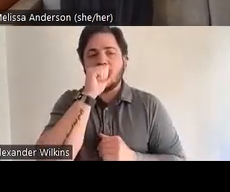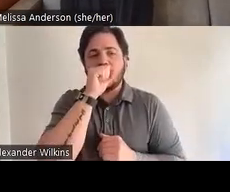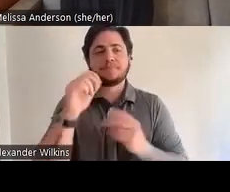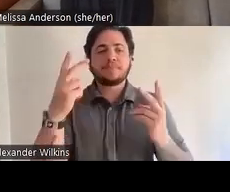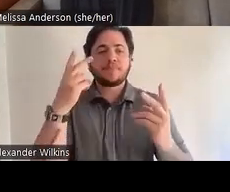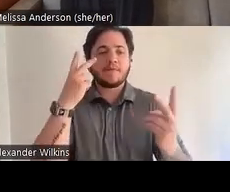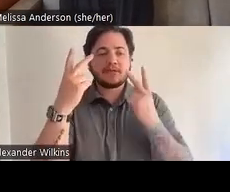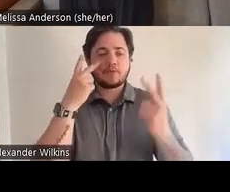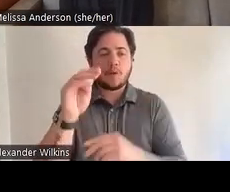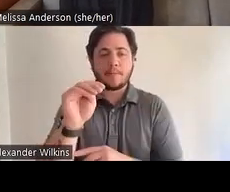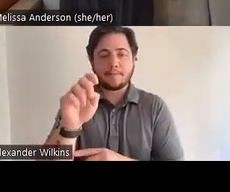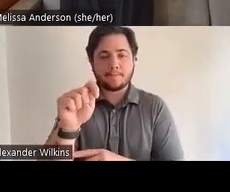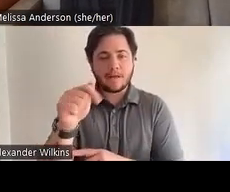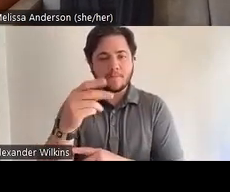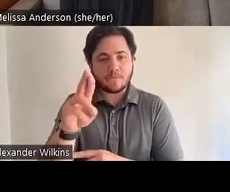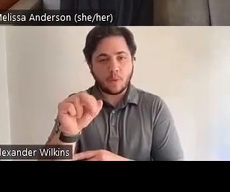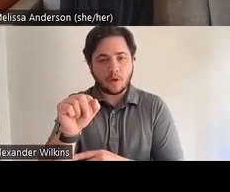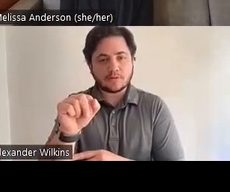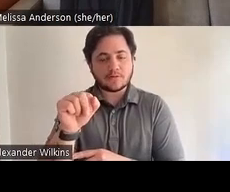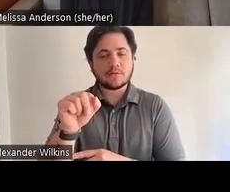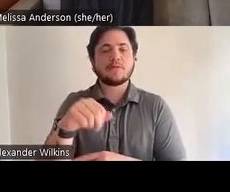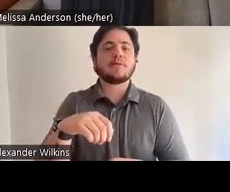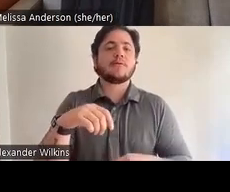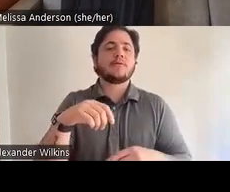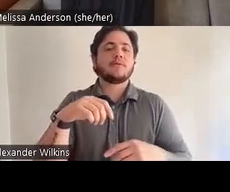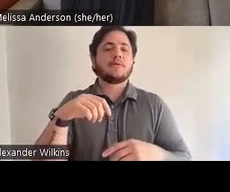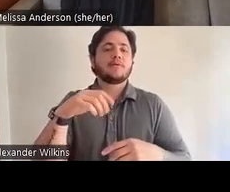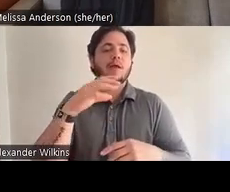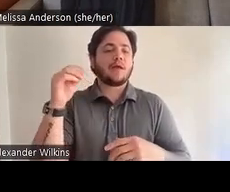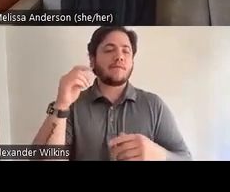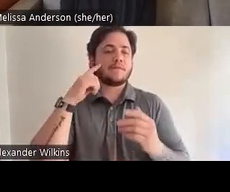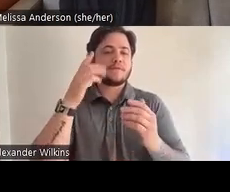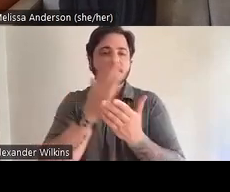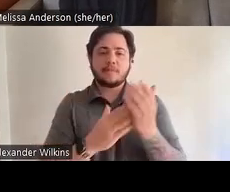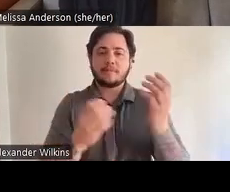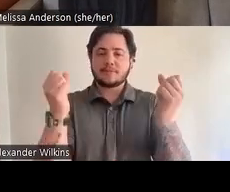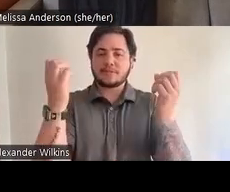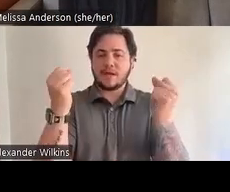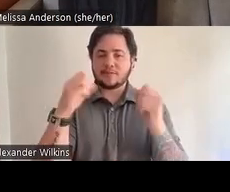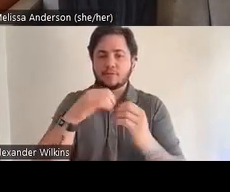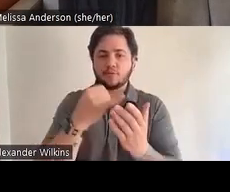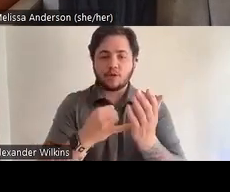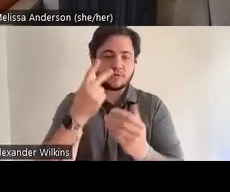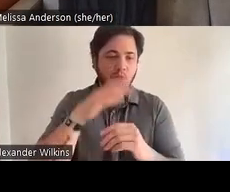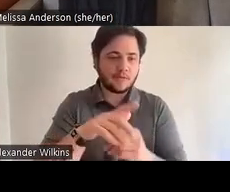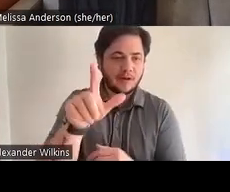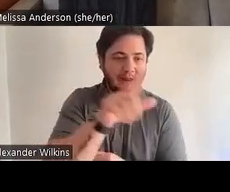It's more visually accessible. It incorporates visual metaphors rather than auditory or